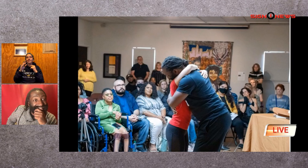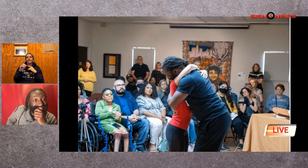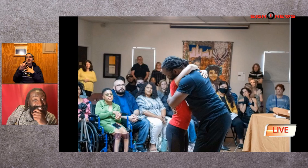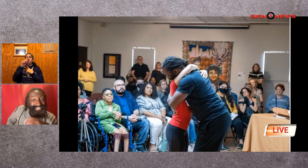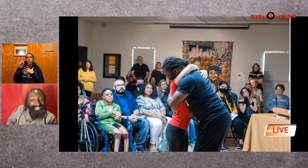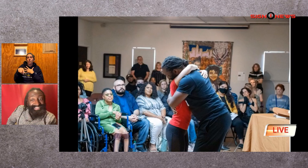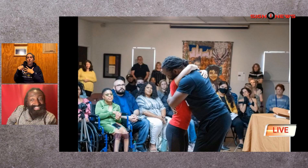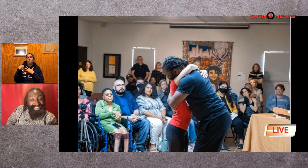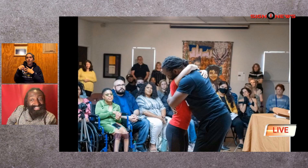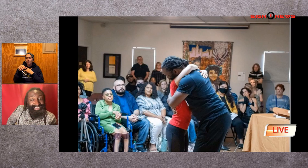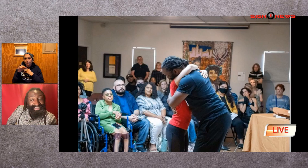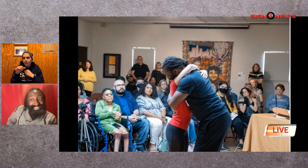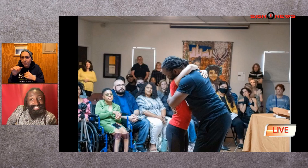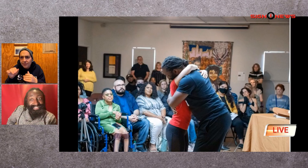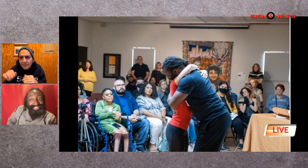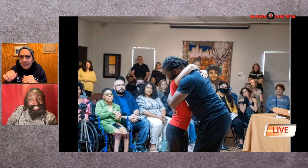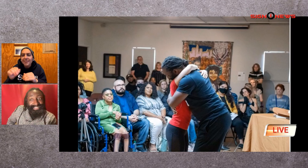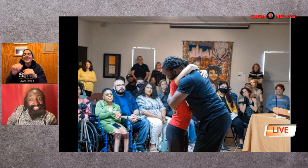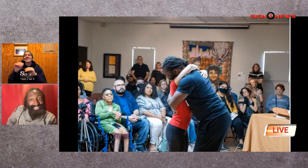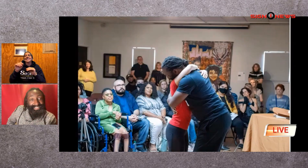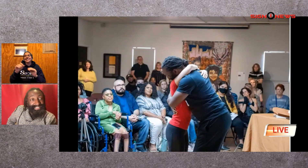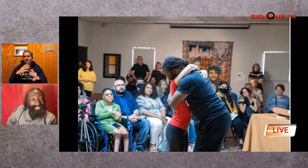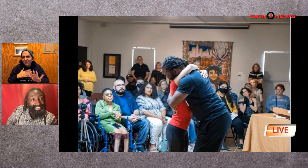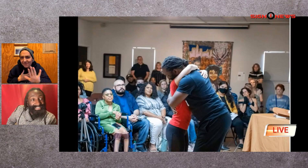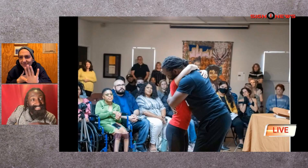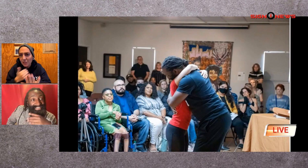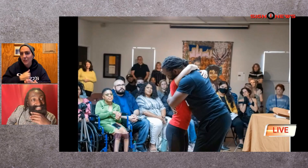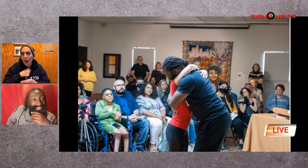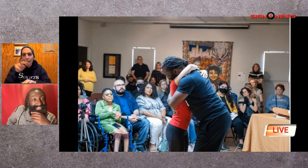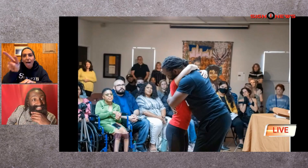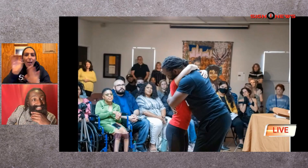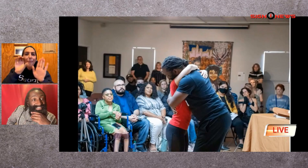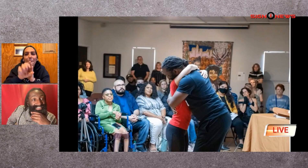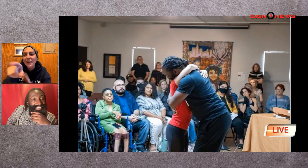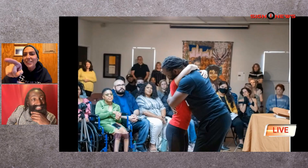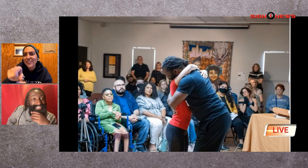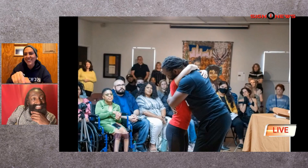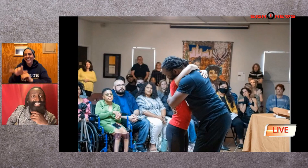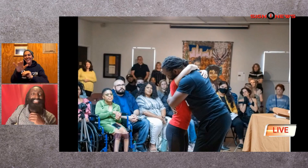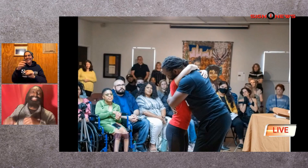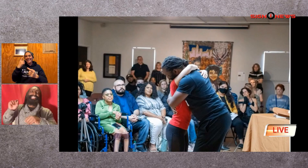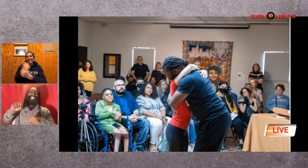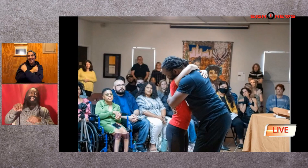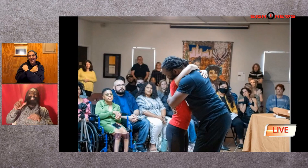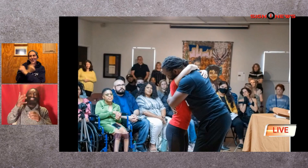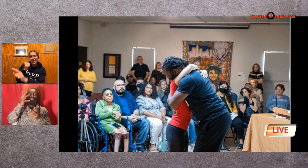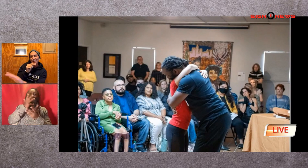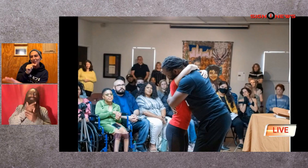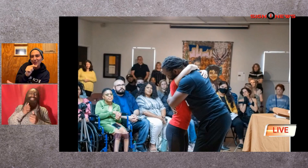now this is my last question I'm sorry I just saw the picture there aww that's a beautiful